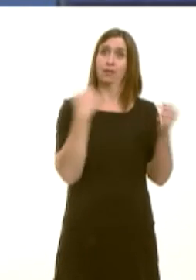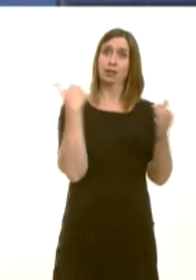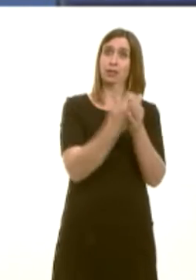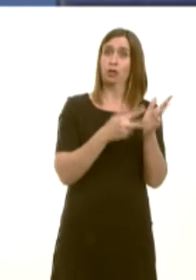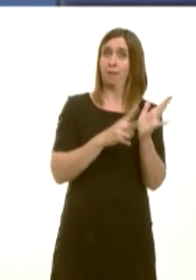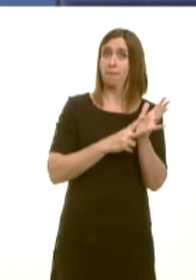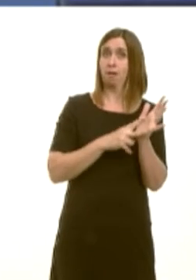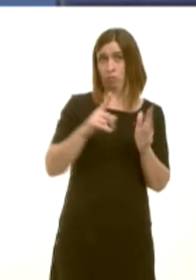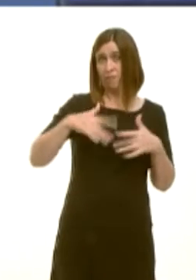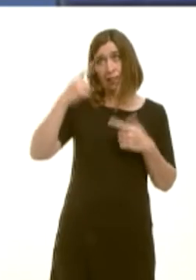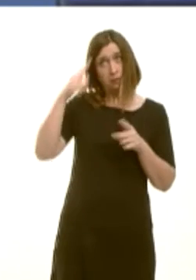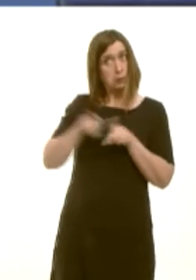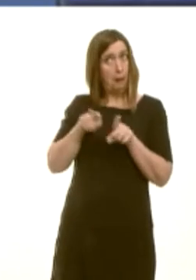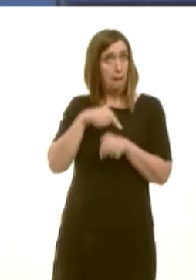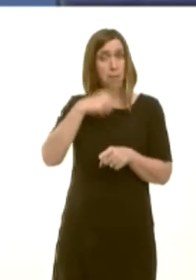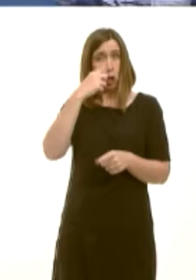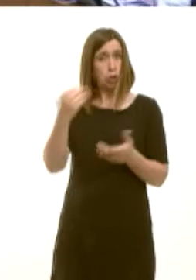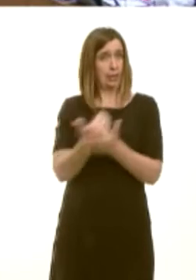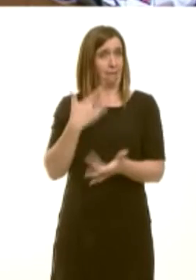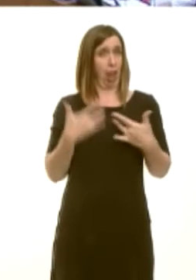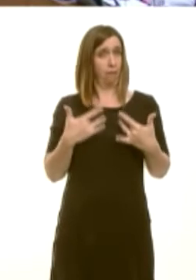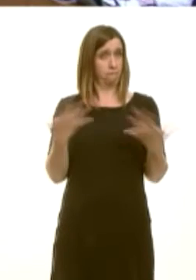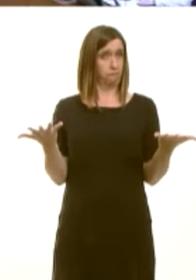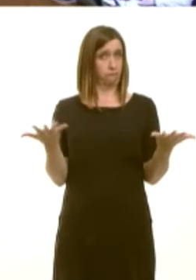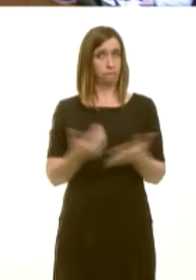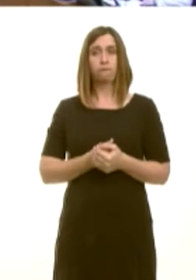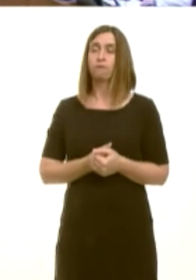has the potential to save lives? Carwyn Jones: Yes, I would. I think that there